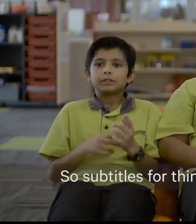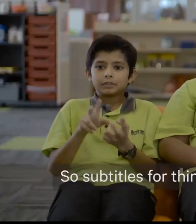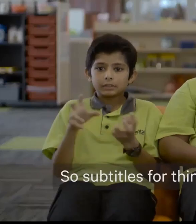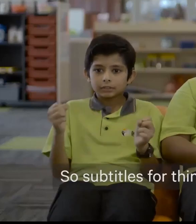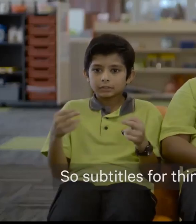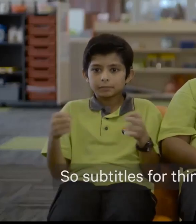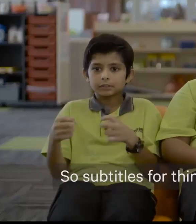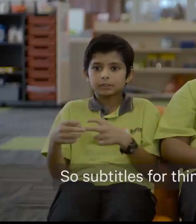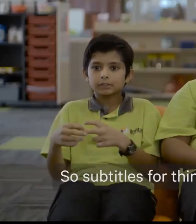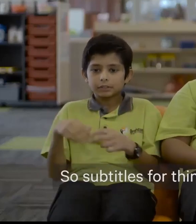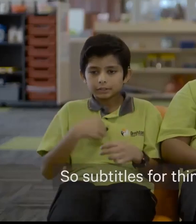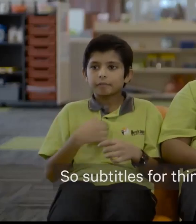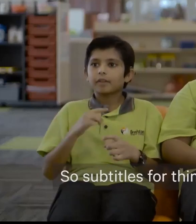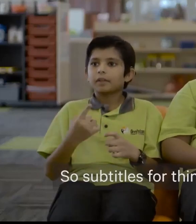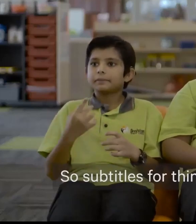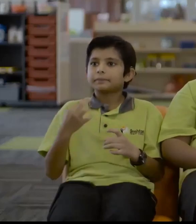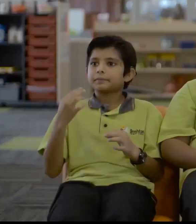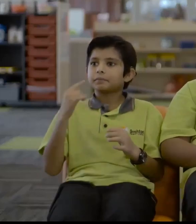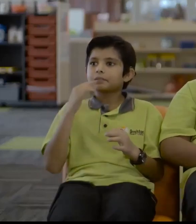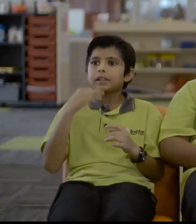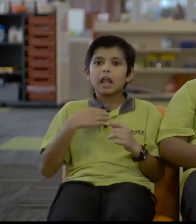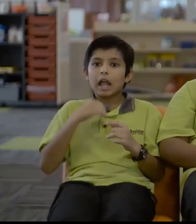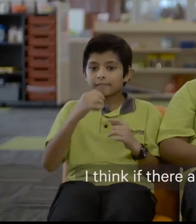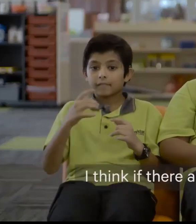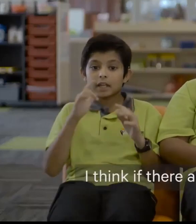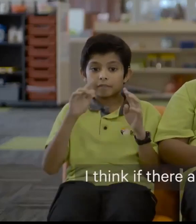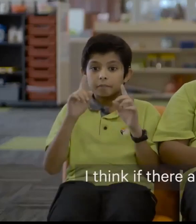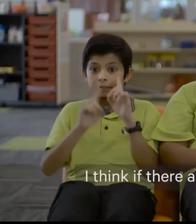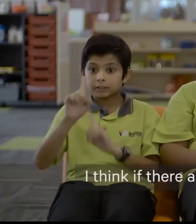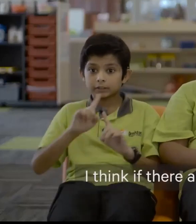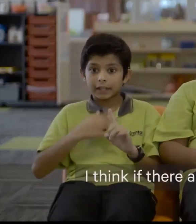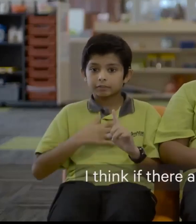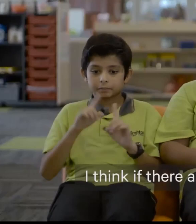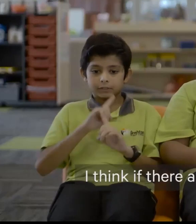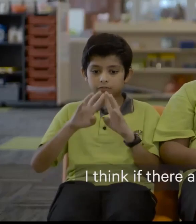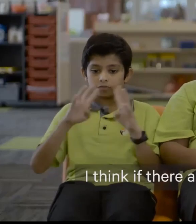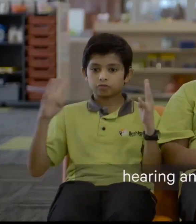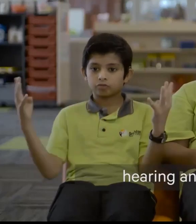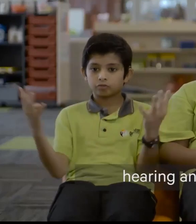So subtitles for things like that would be important. I think if there are meetings where there are hearing